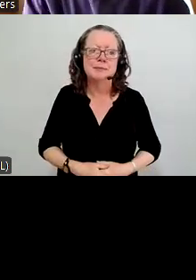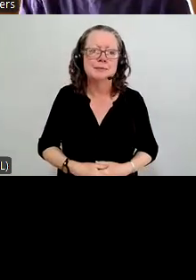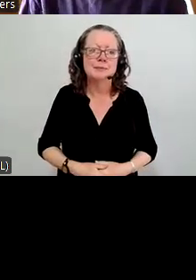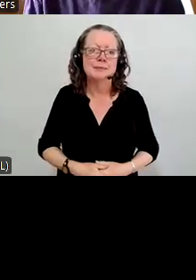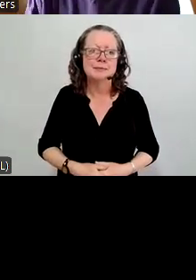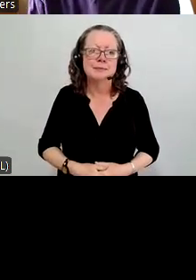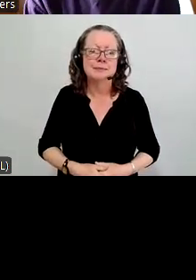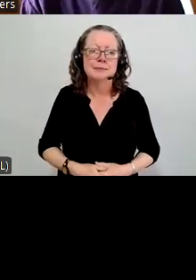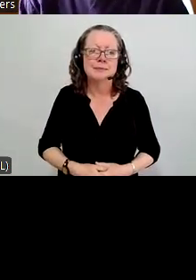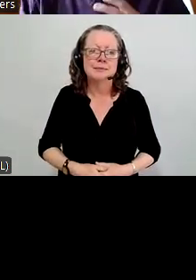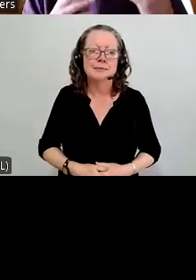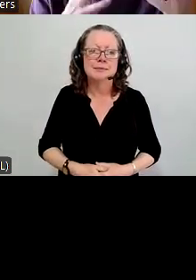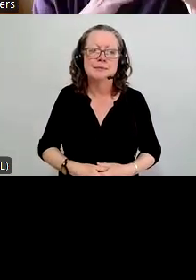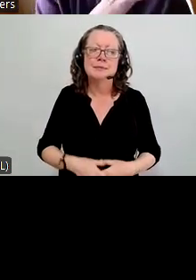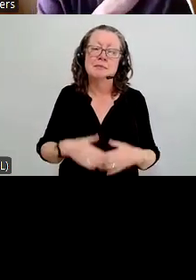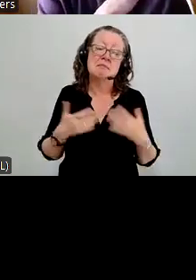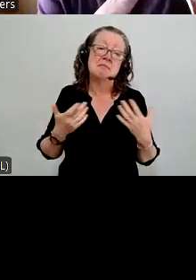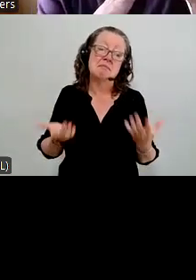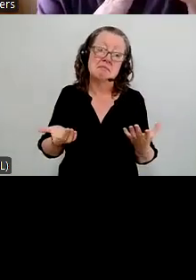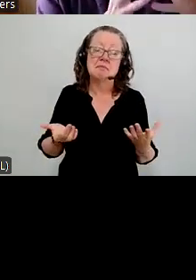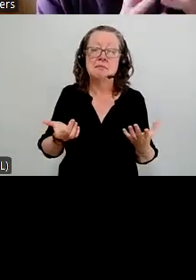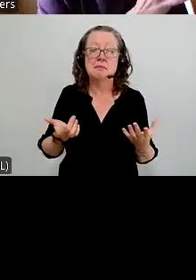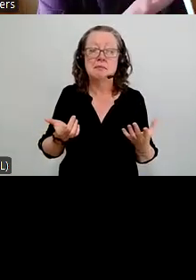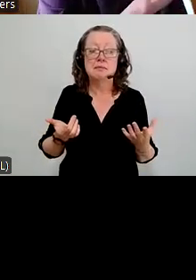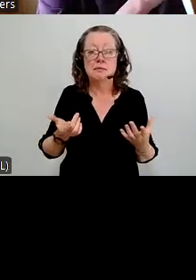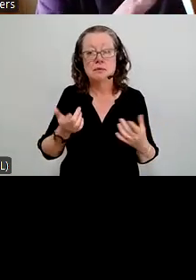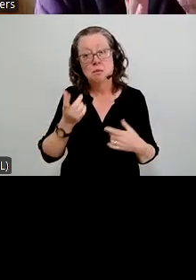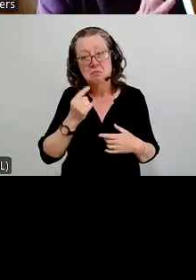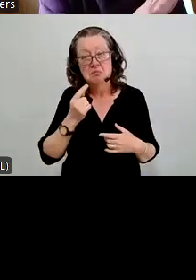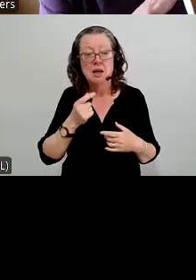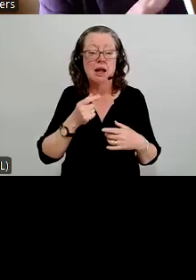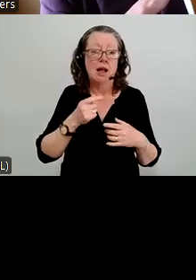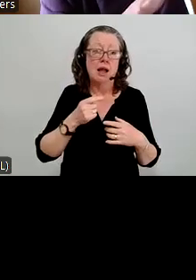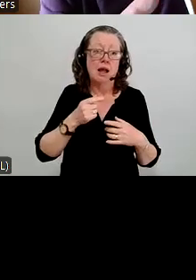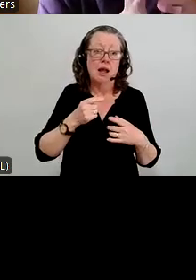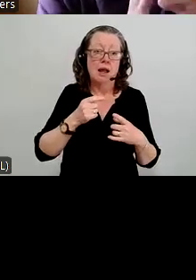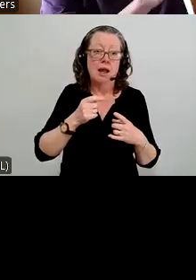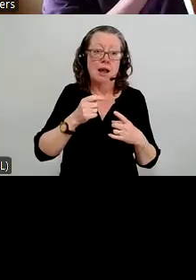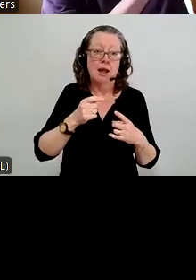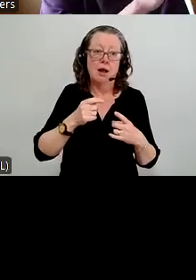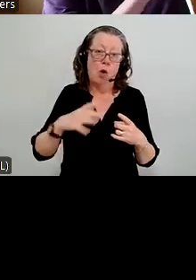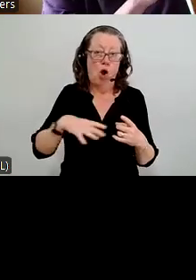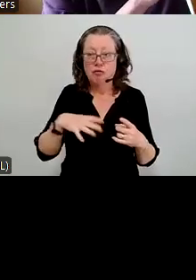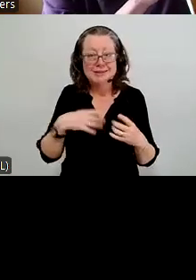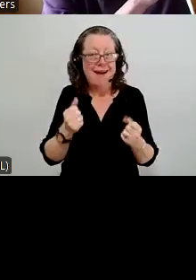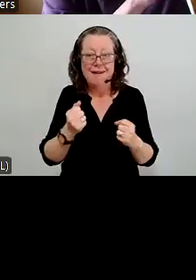You might have the pixels for Google Analytics that's sending data to Google Analytics. That's not doing any advertisement for that.